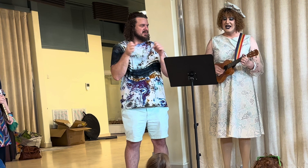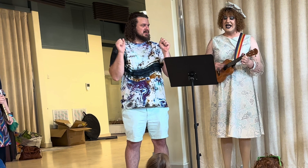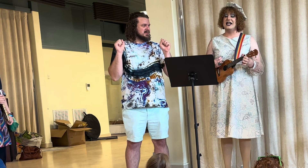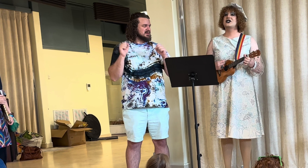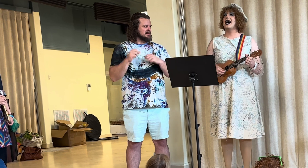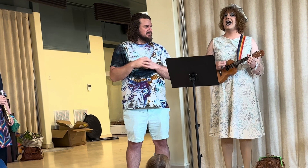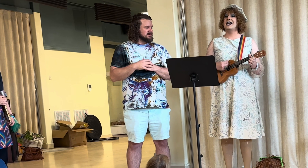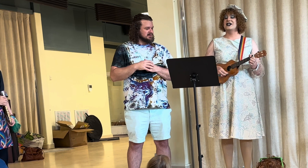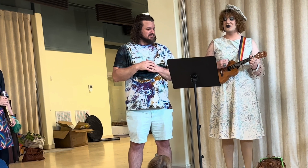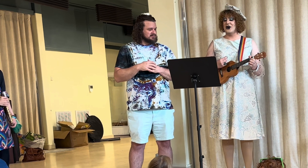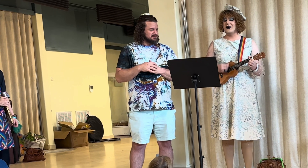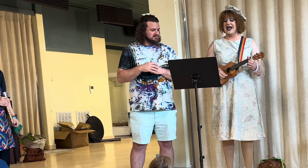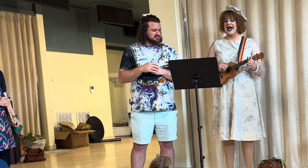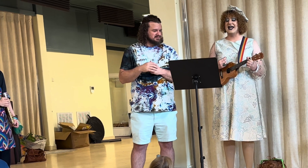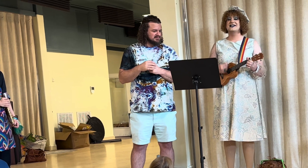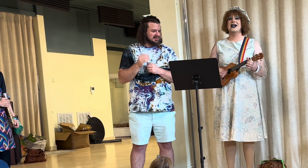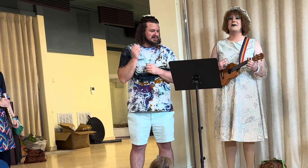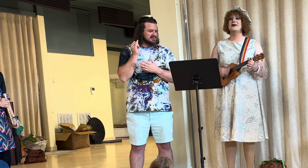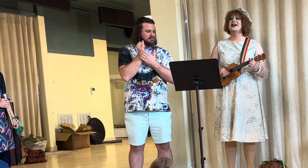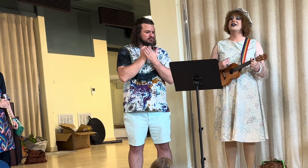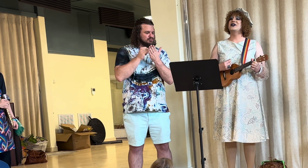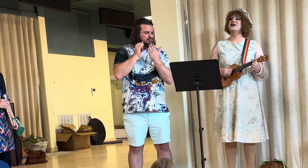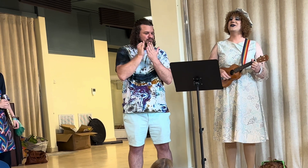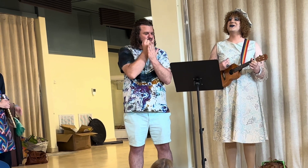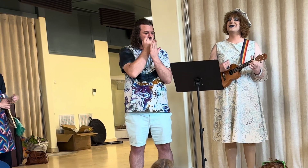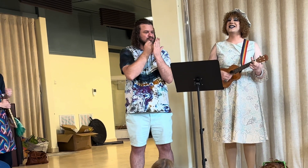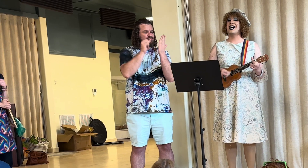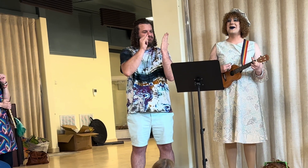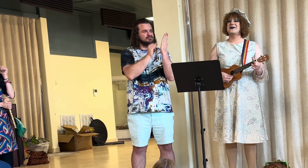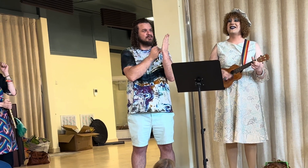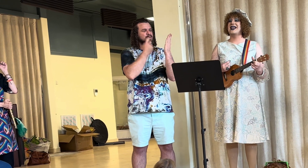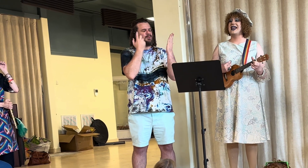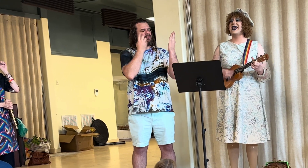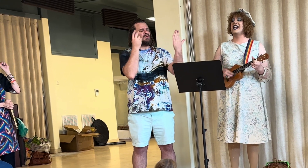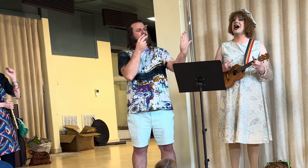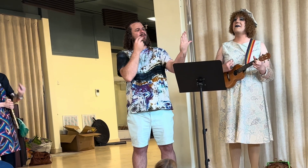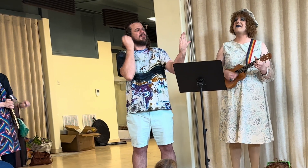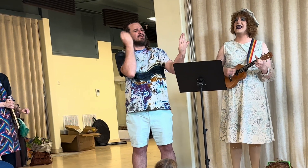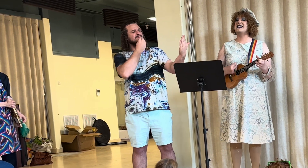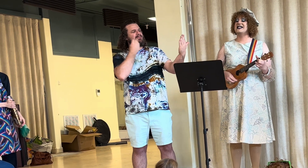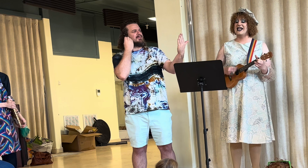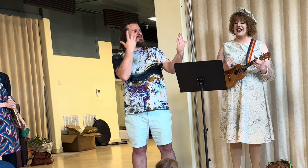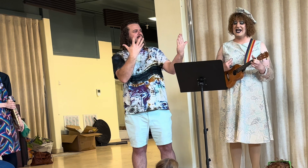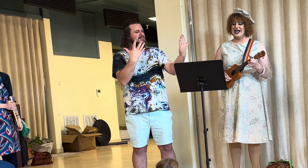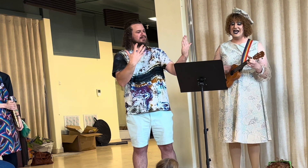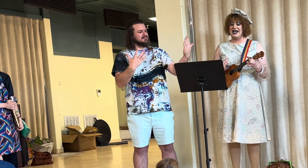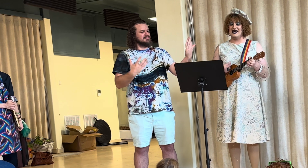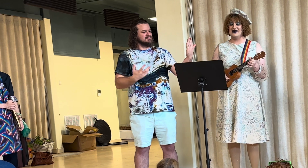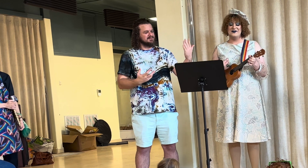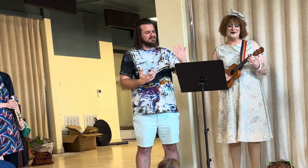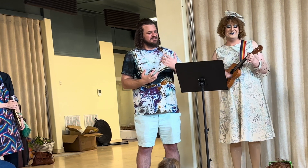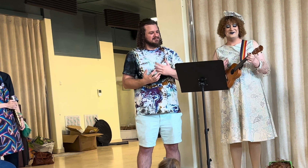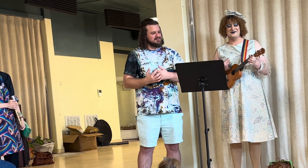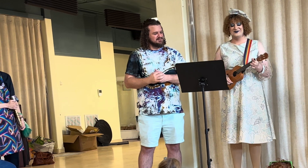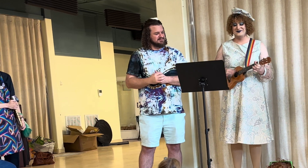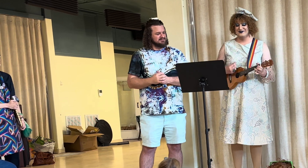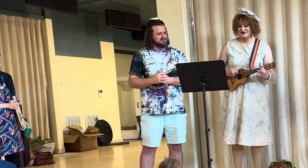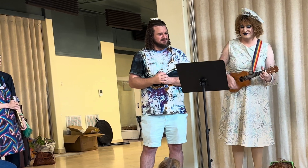Each tiny stroke adds up to something amazing!